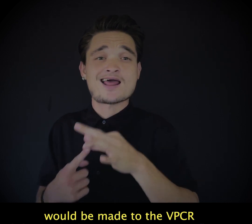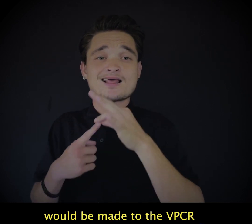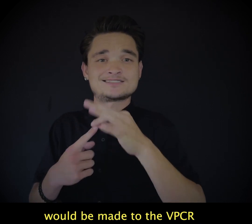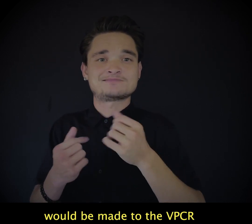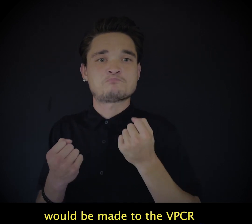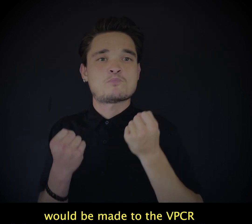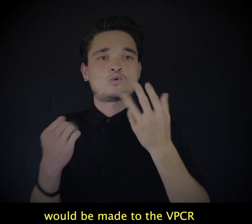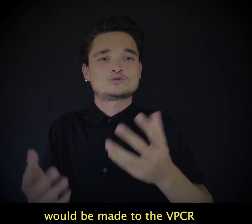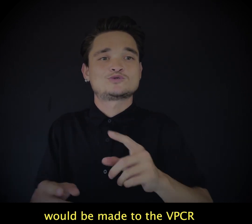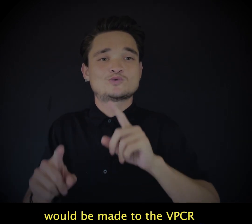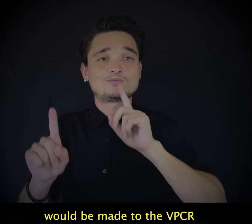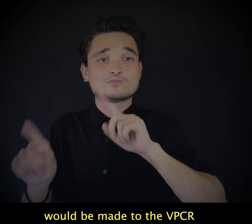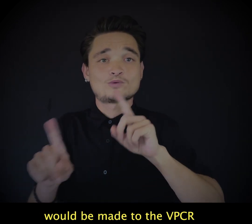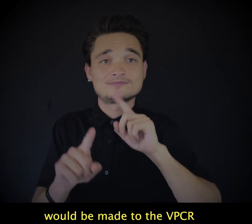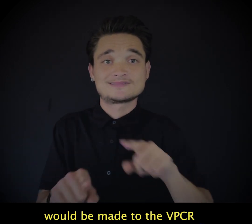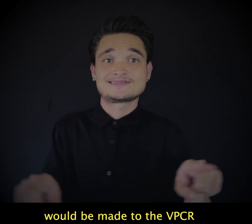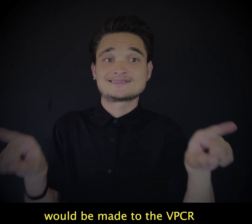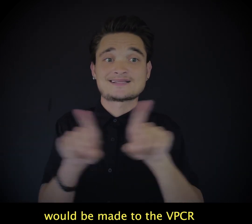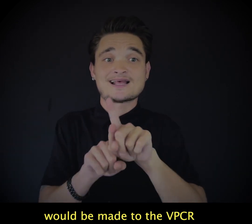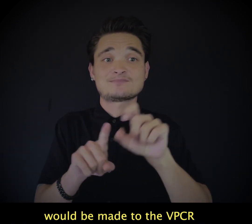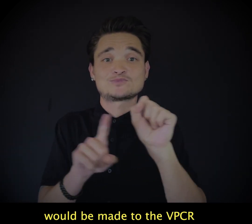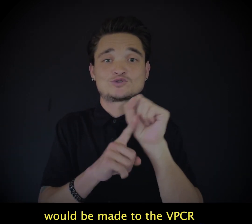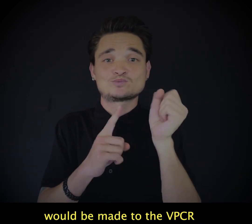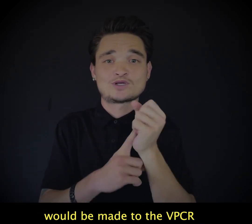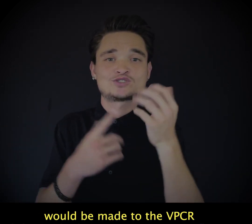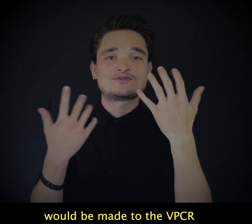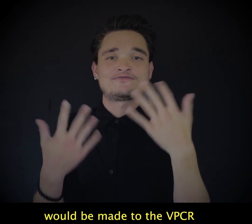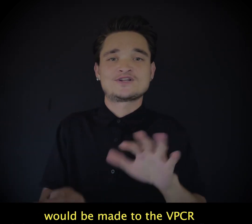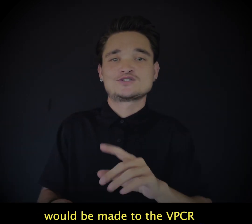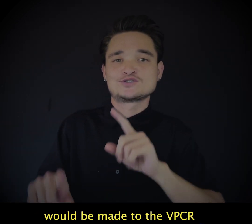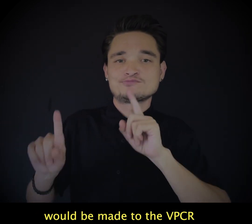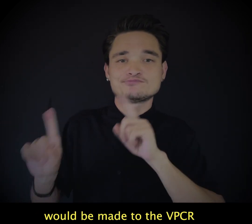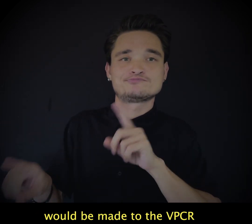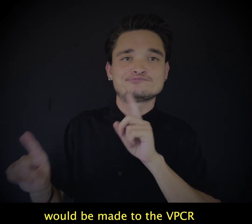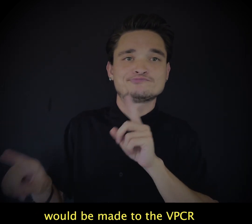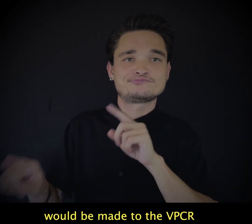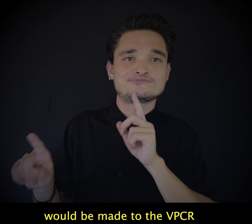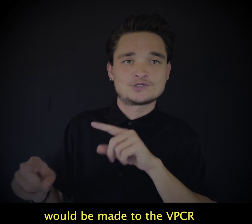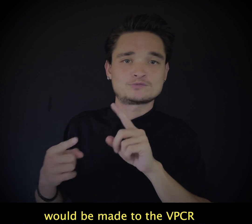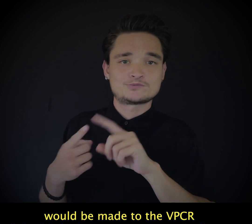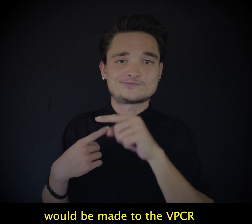would be made to the VPCR and the “Multiple Reporting Exception” is met.